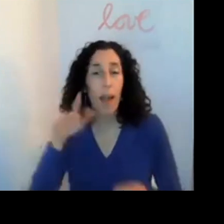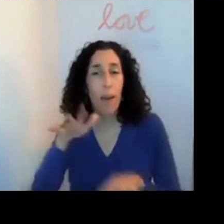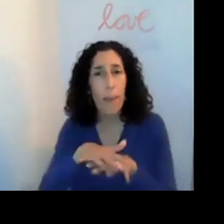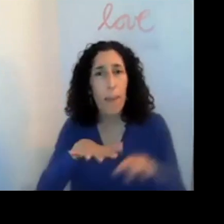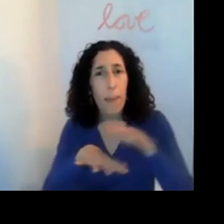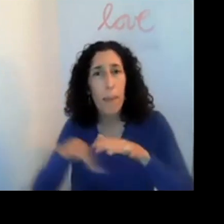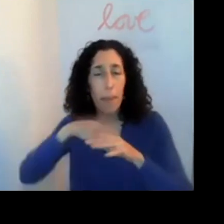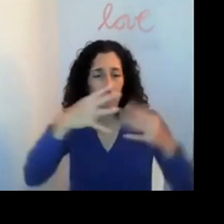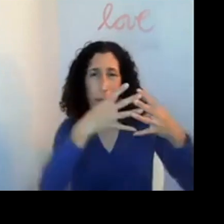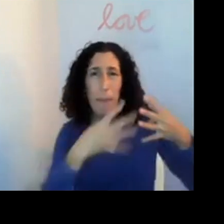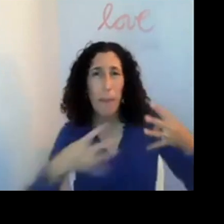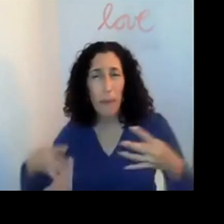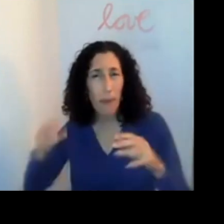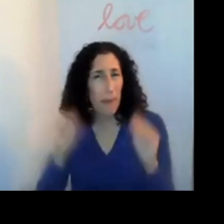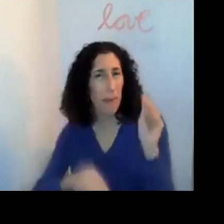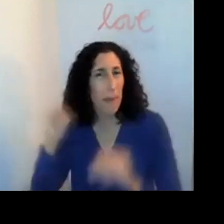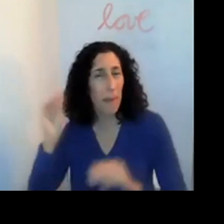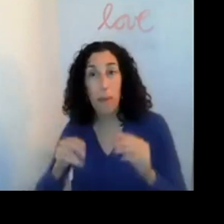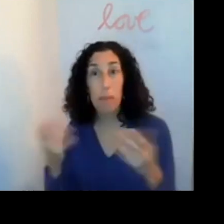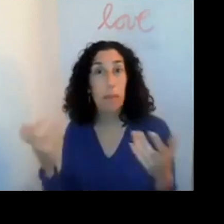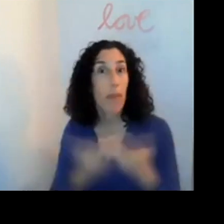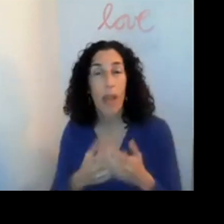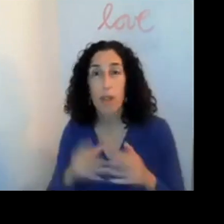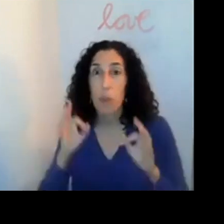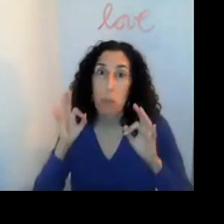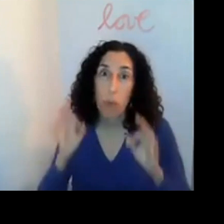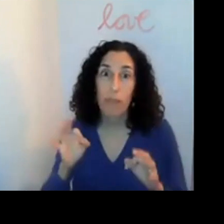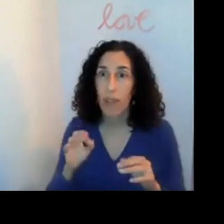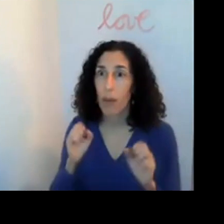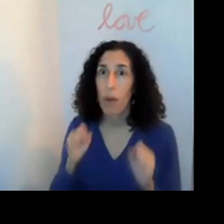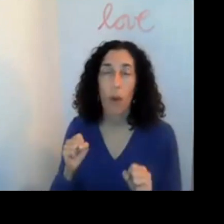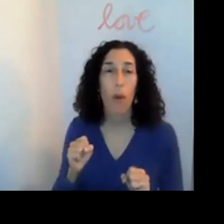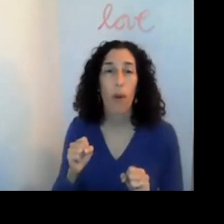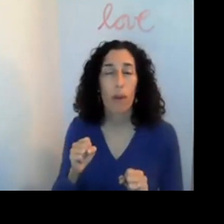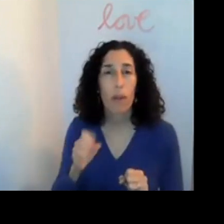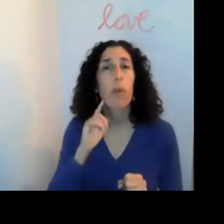we were just so, so thrilled to have that piece and we'll hear more of it later on.